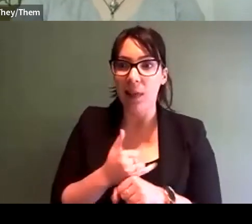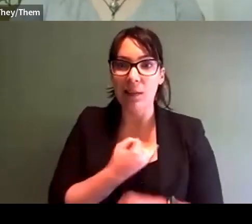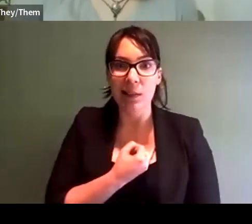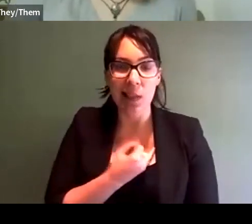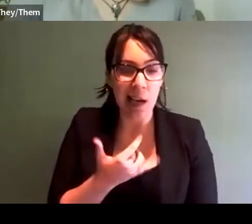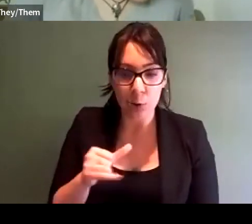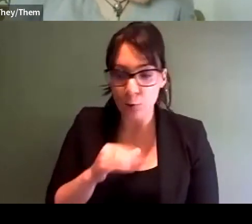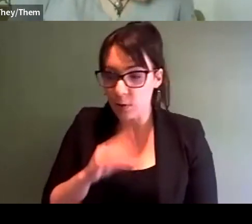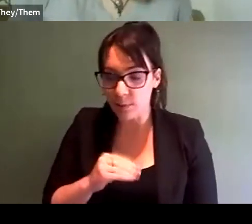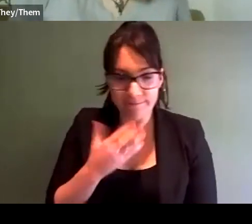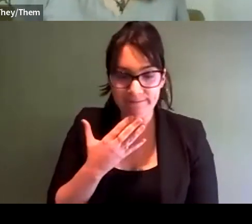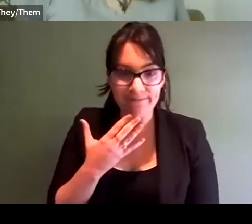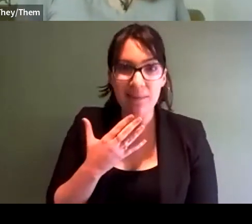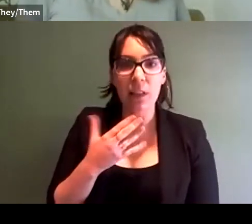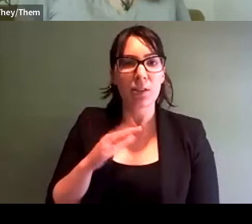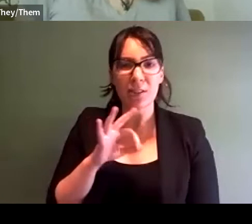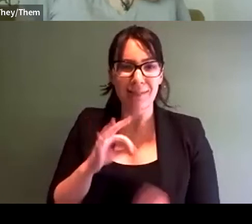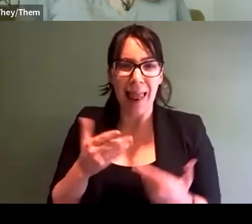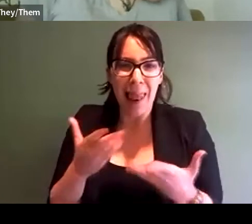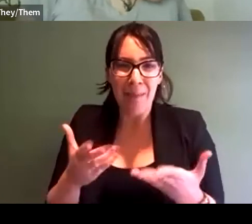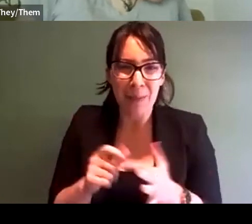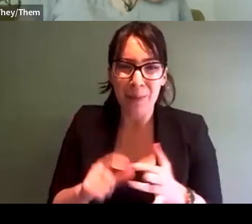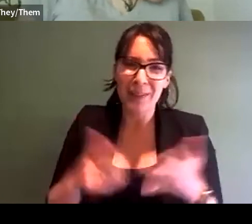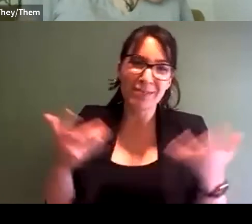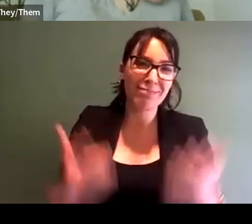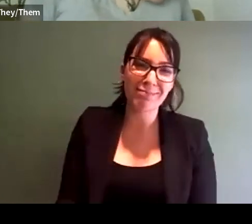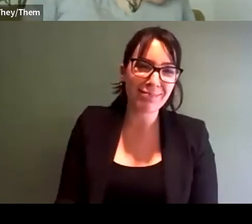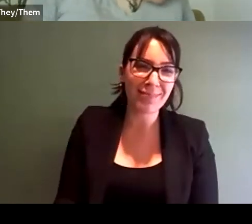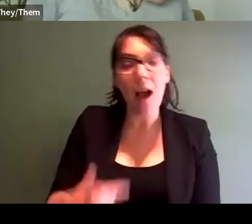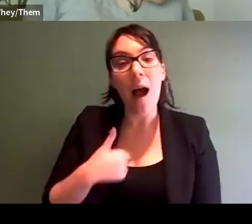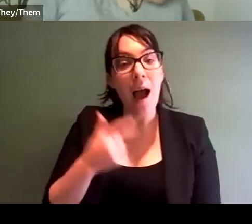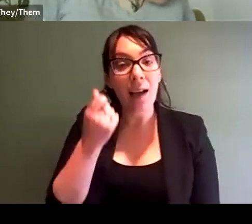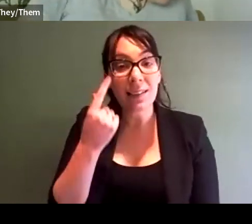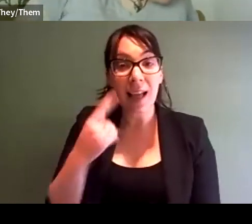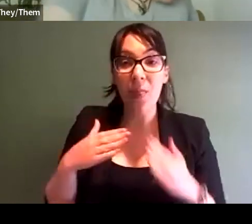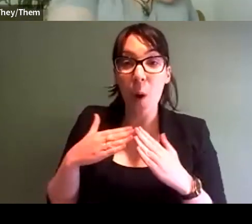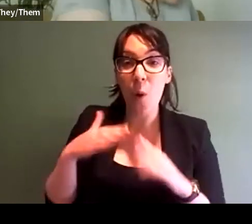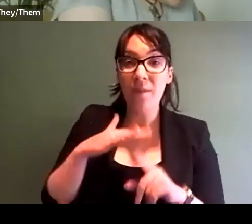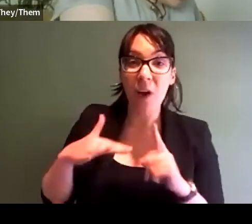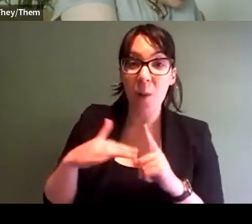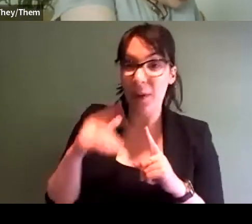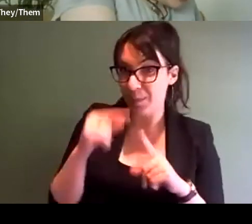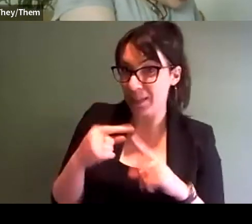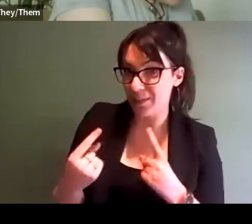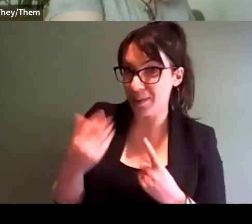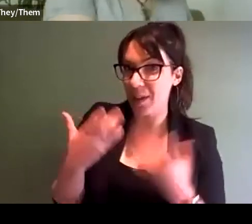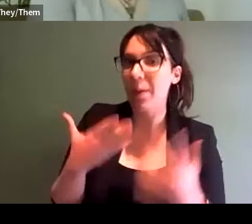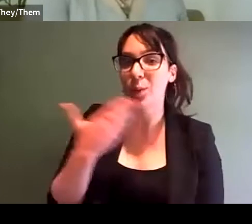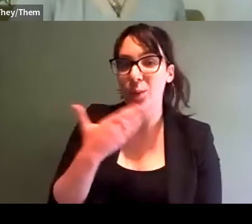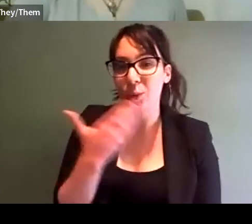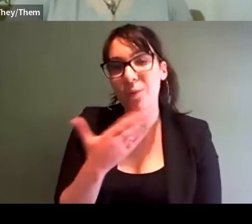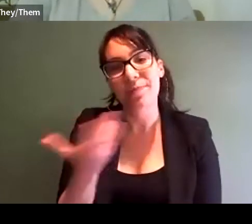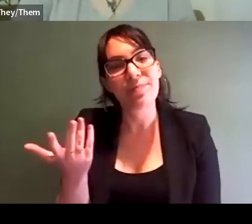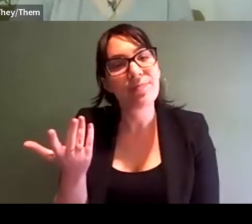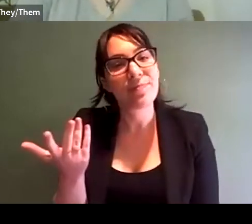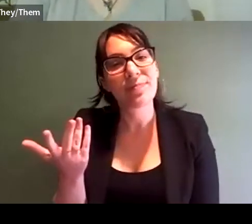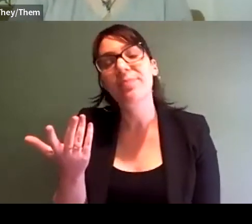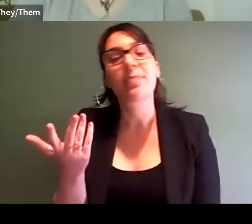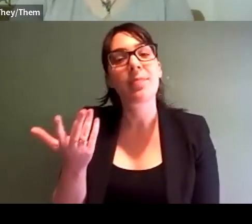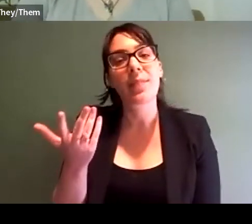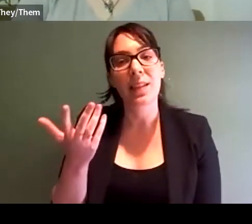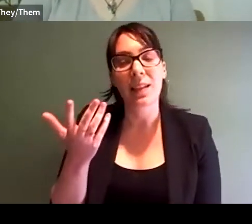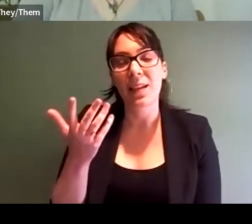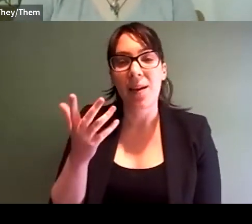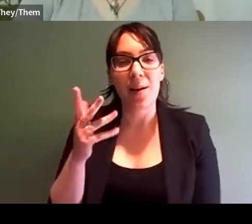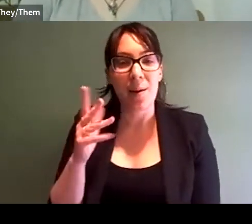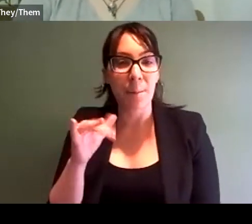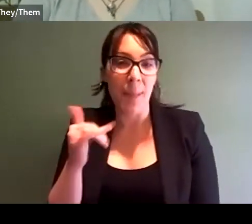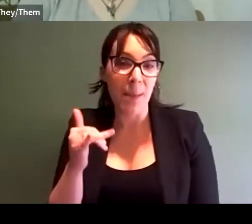And, and even, you know, I understand in the home environment it can sometimes be a bit different to school. And you, you know, you might be like oh you can do this.